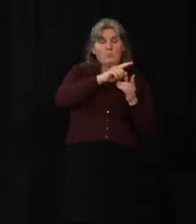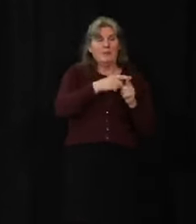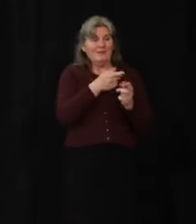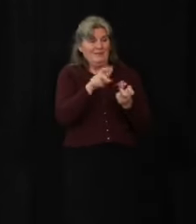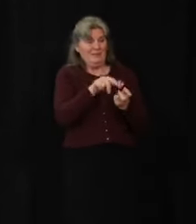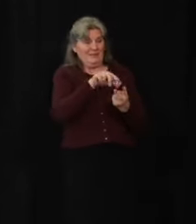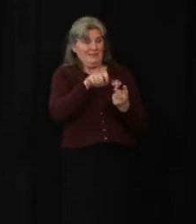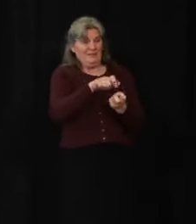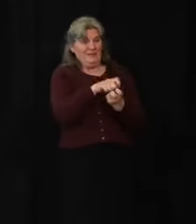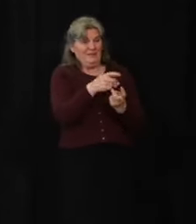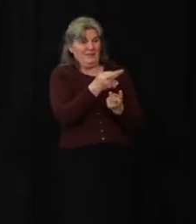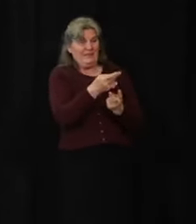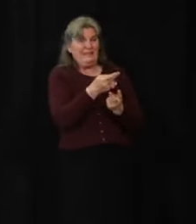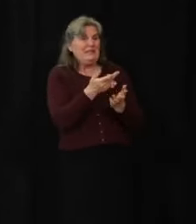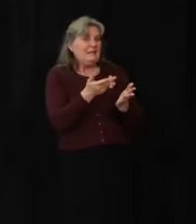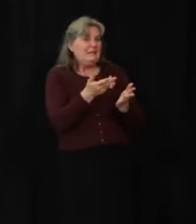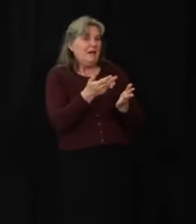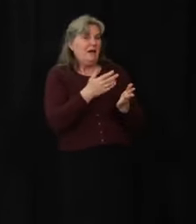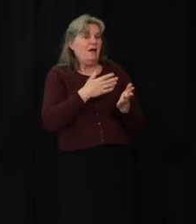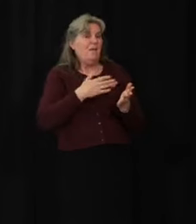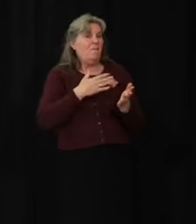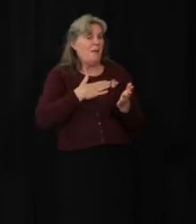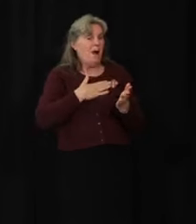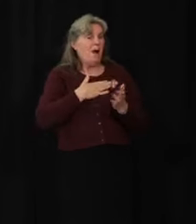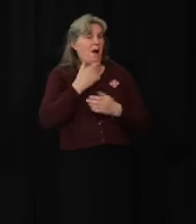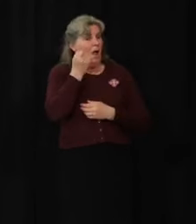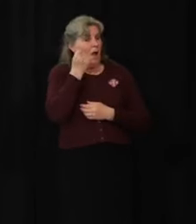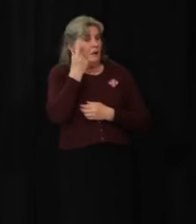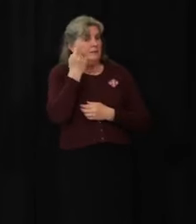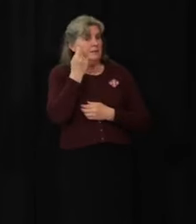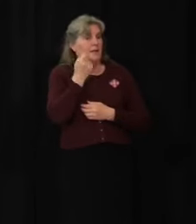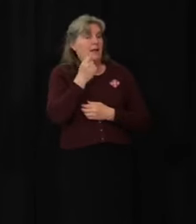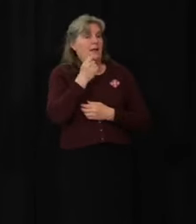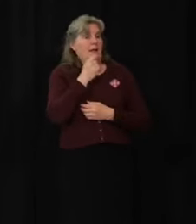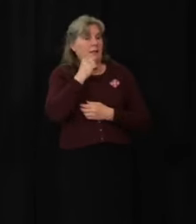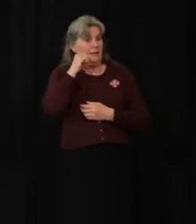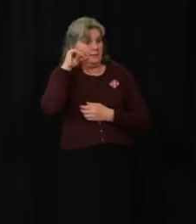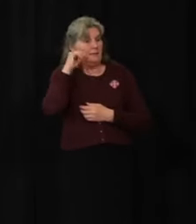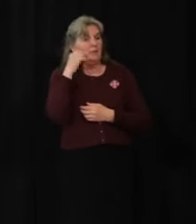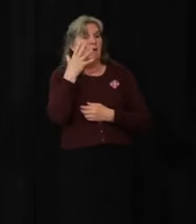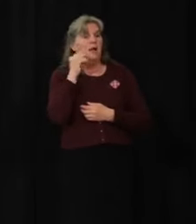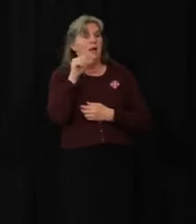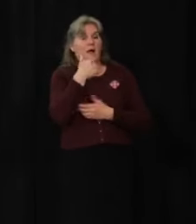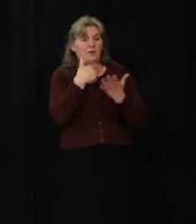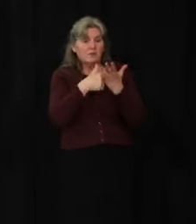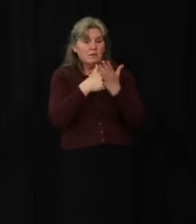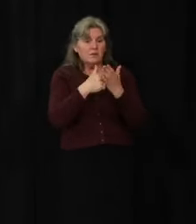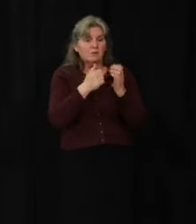the provinces? That is never going to be black and white, that is kind of an evaluation.